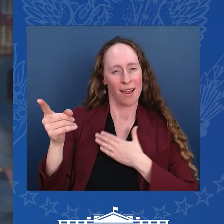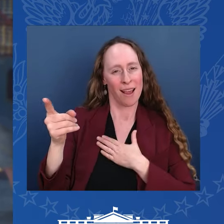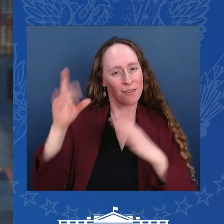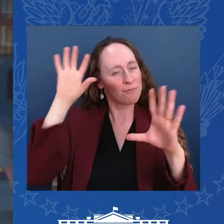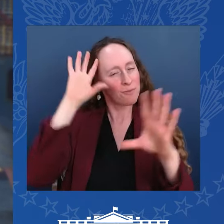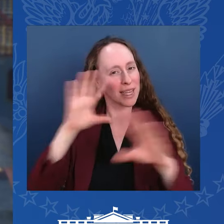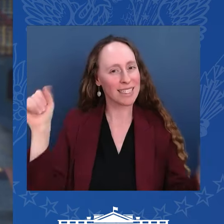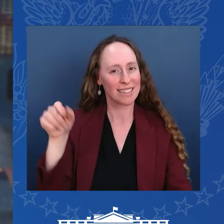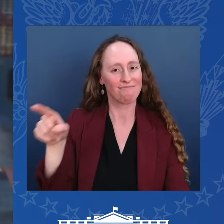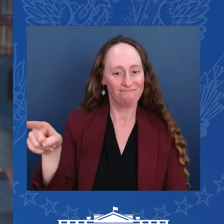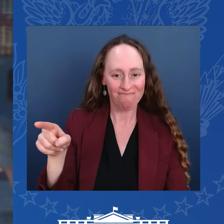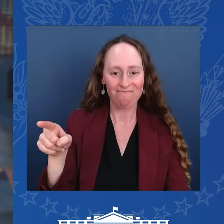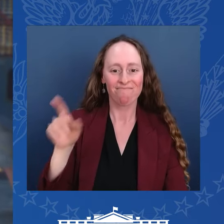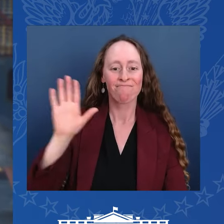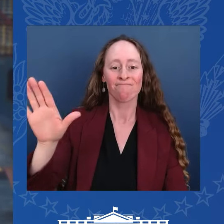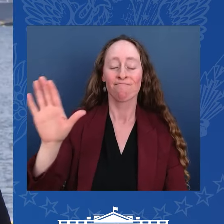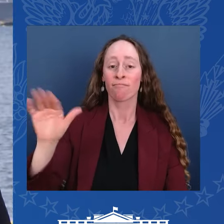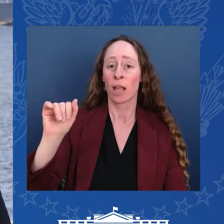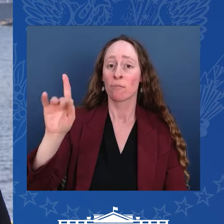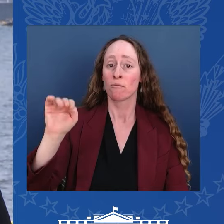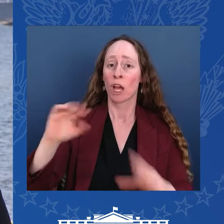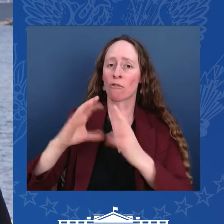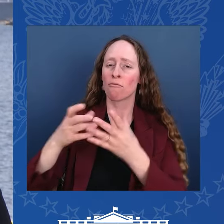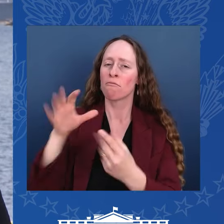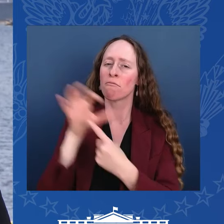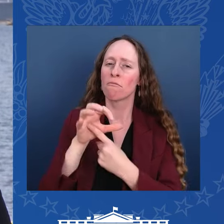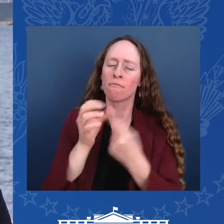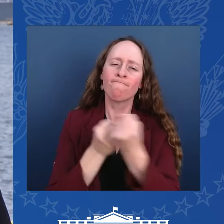and supportive of workers rights in this country's history.